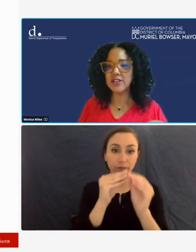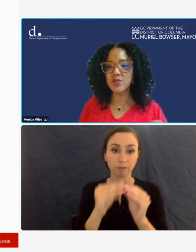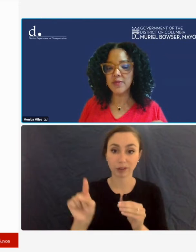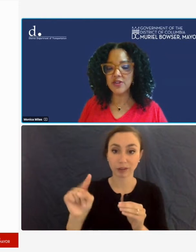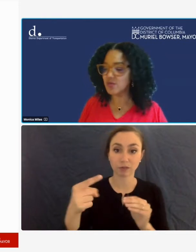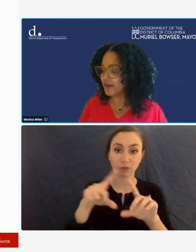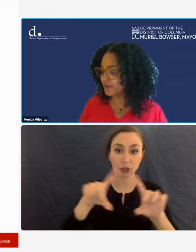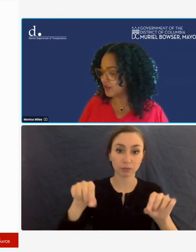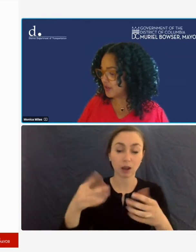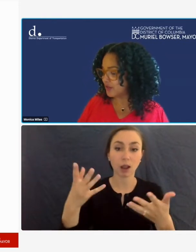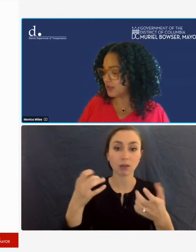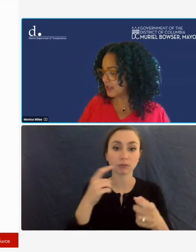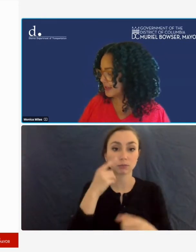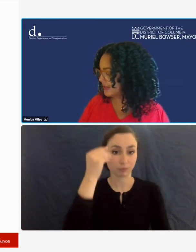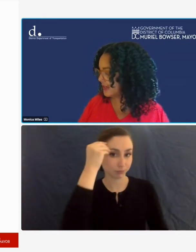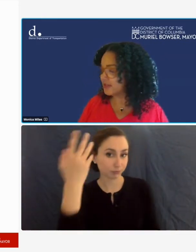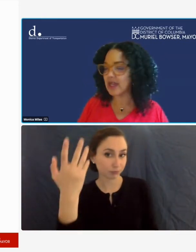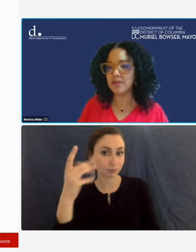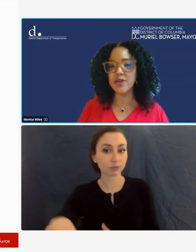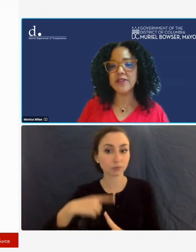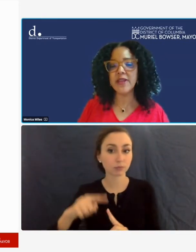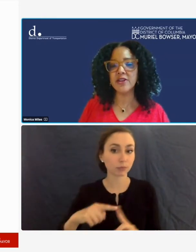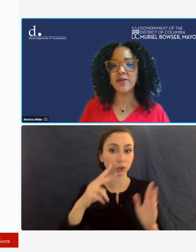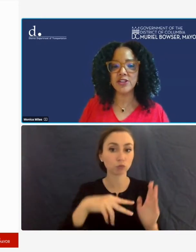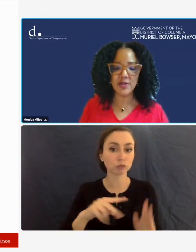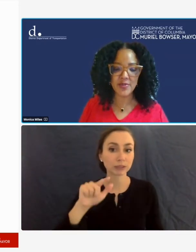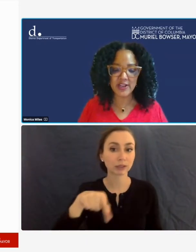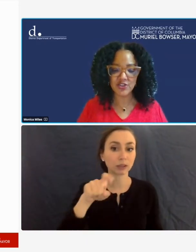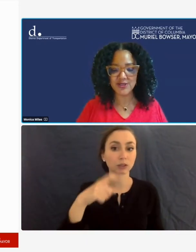make you aware when you go through at a later date um you have to make the correction on page 13.